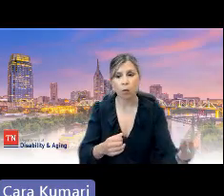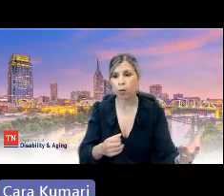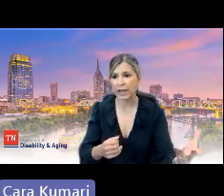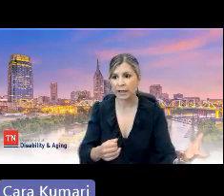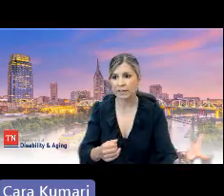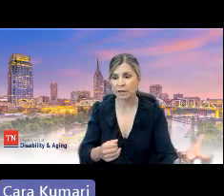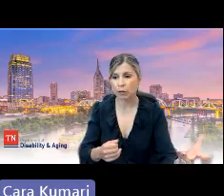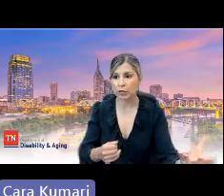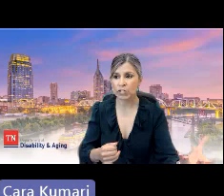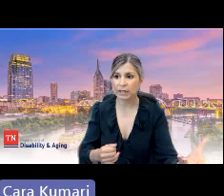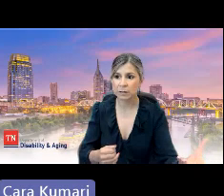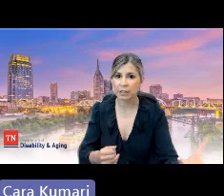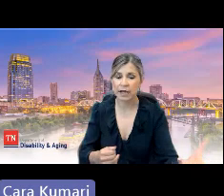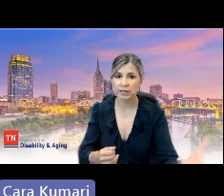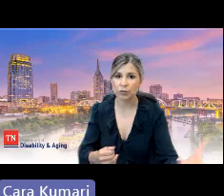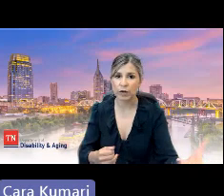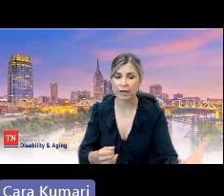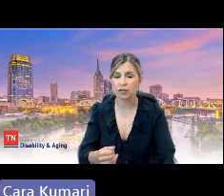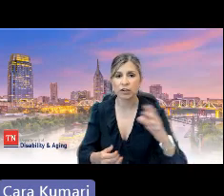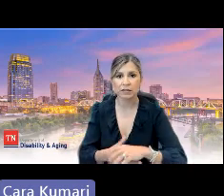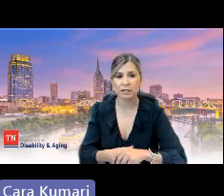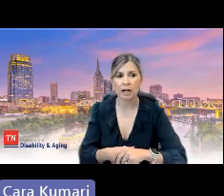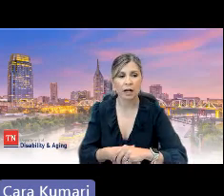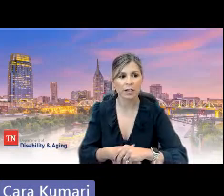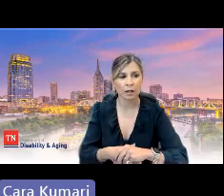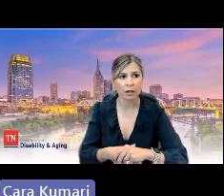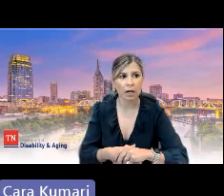We had someone at our tech summit last week, just a young,